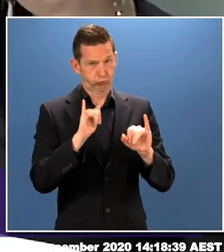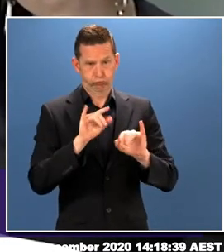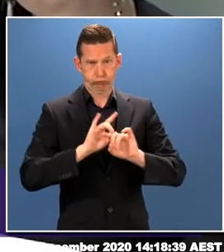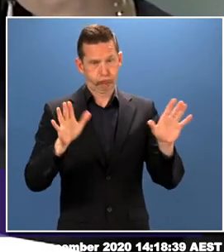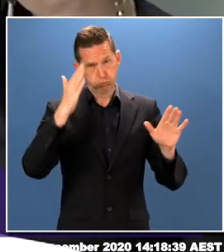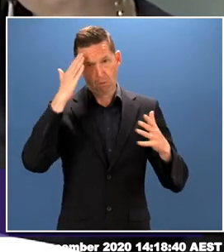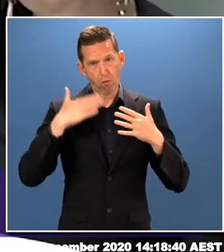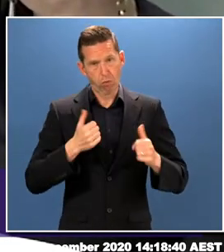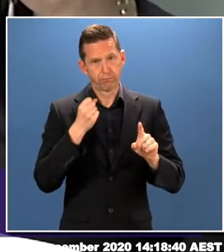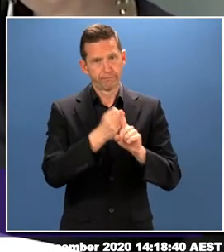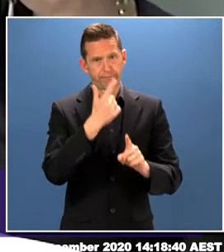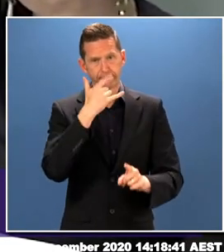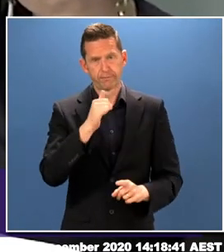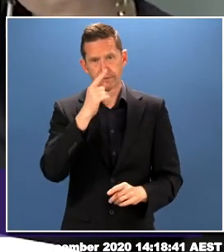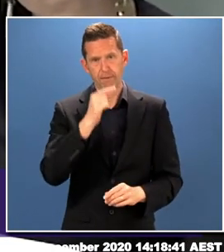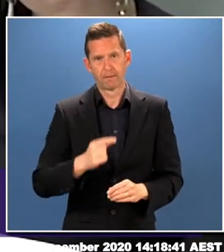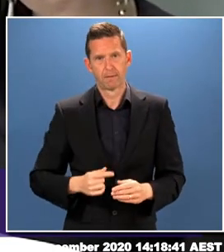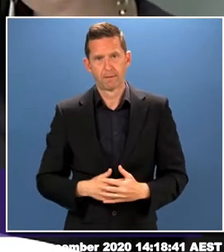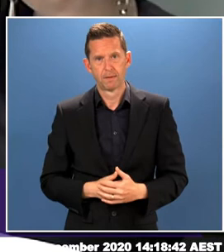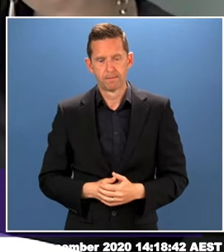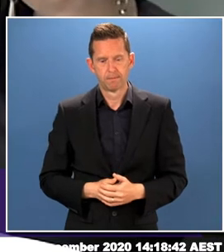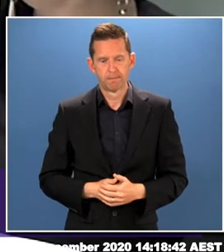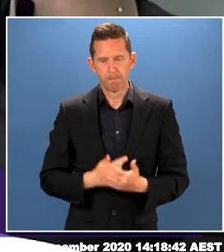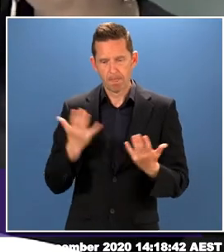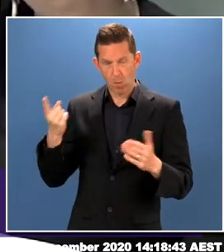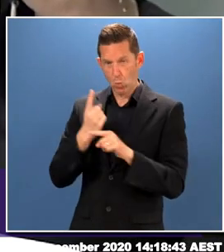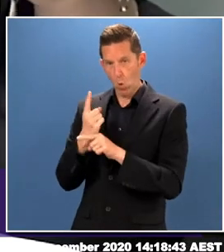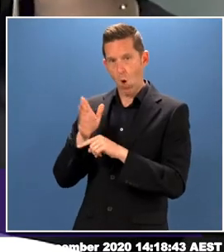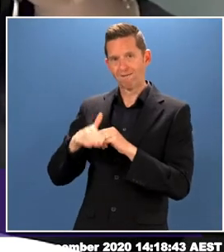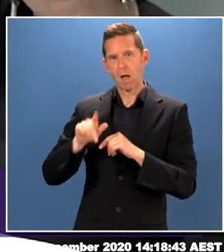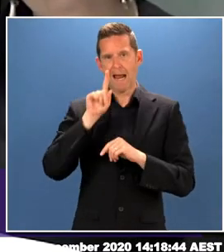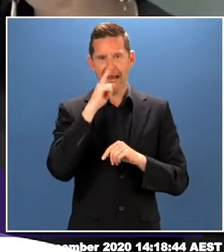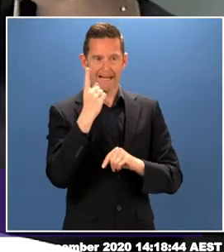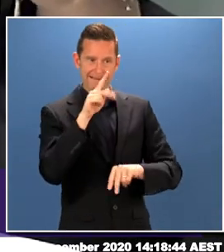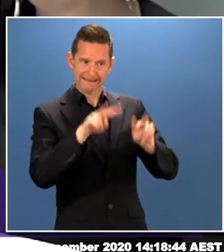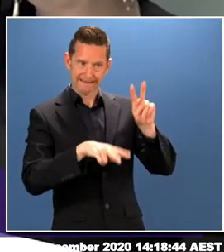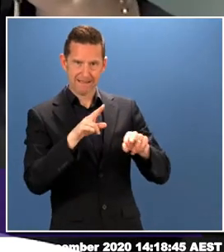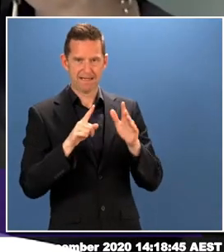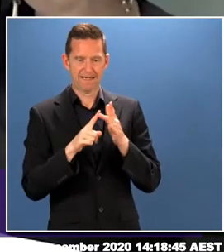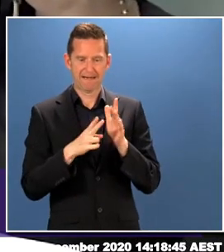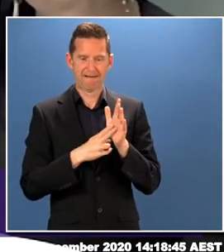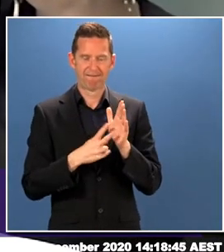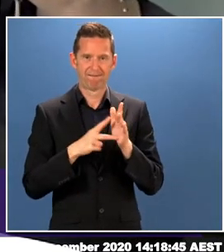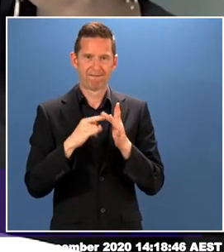So is it what we, and we've heard a bit about invisible disability, and we've touched on that and we've got visible disability.